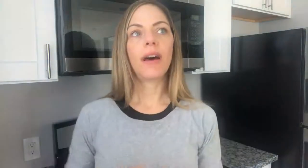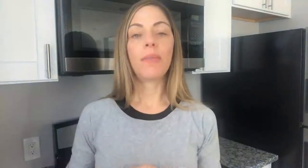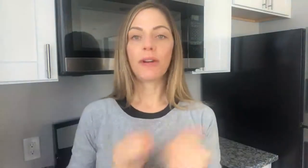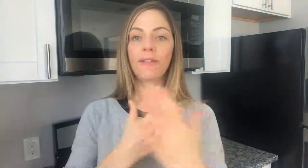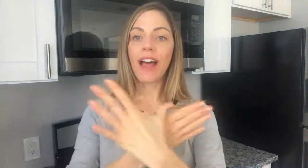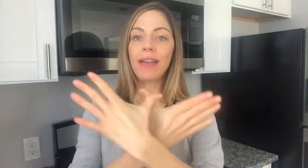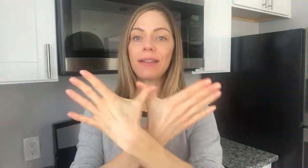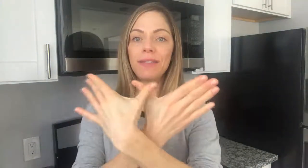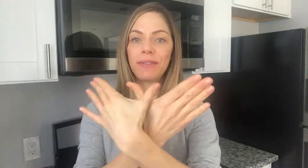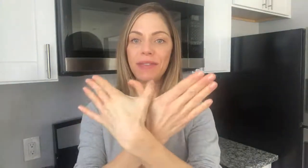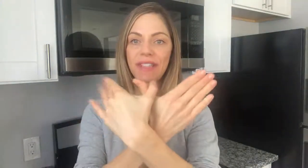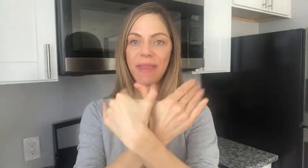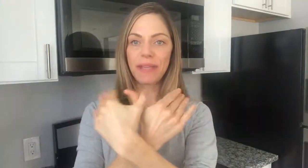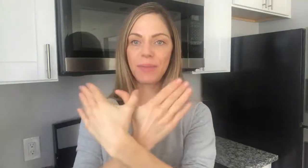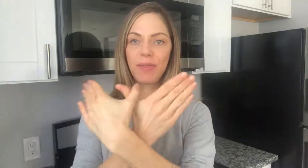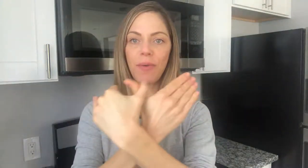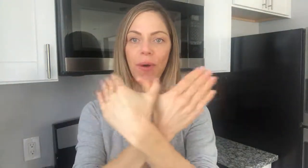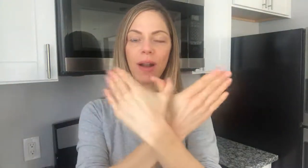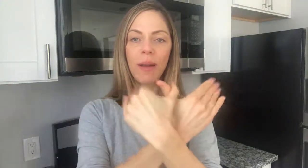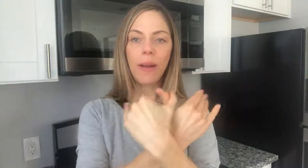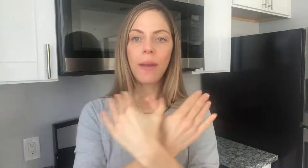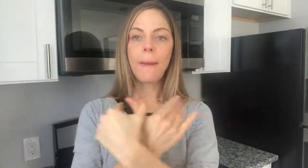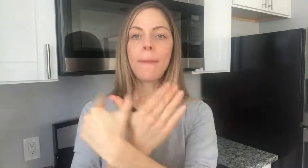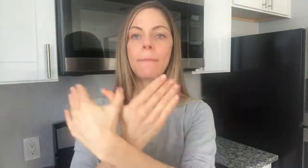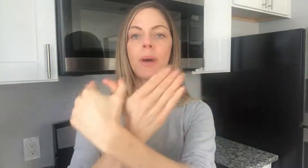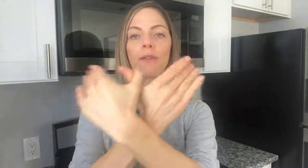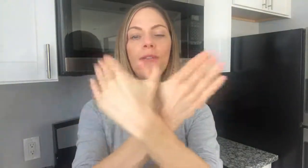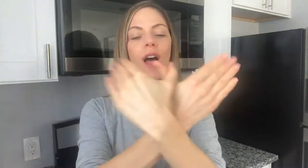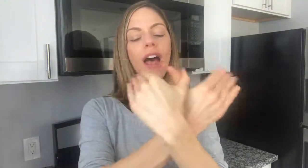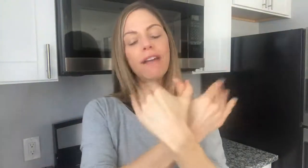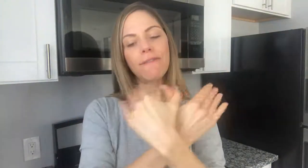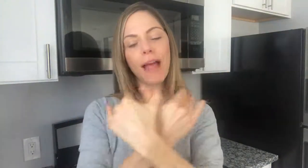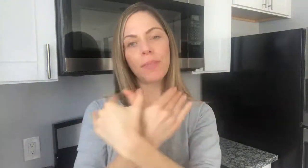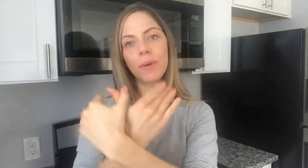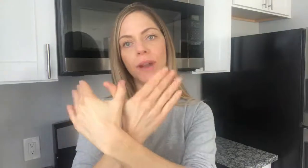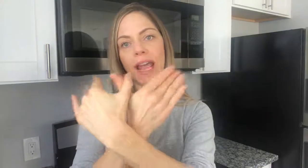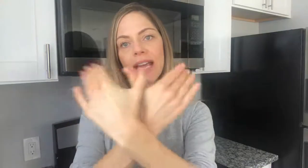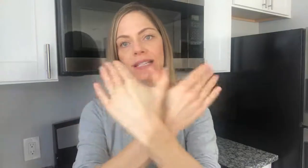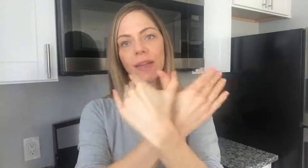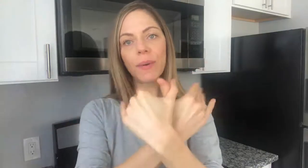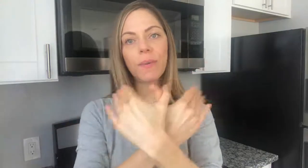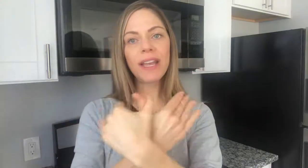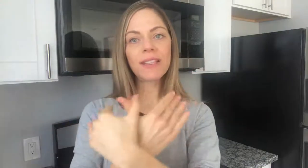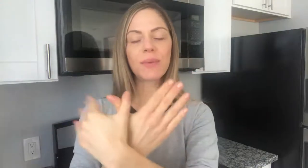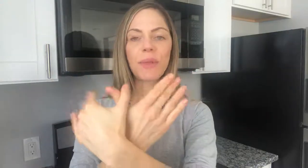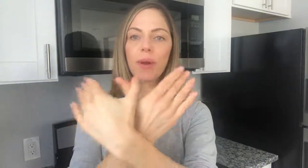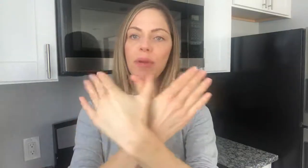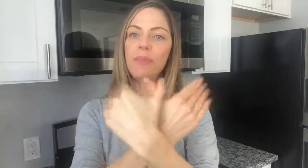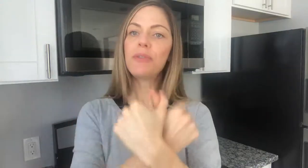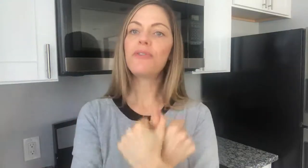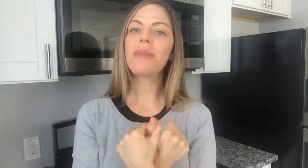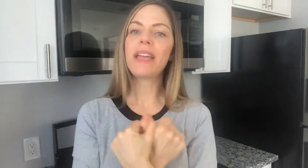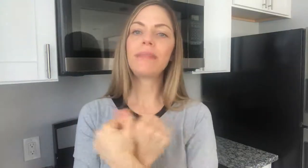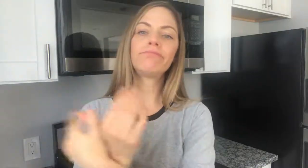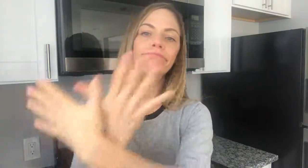BUTTERFLY We've seen this before. "Butterfly" Flap your hands like they're wings with a little bit of movement.